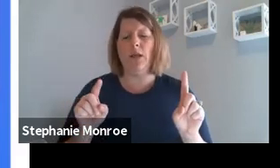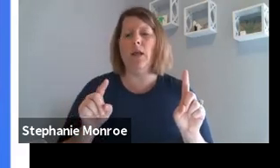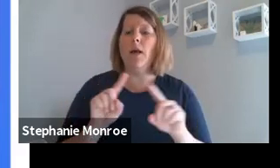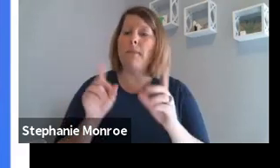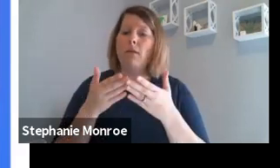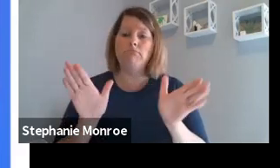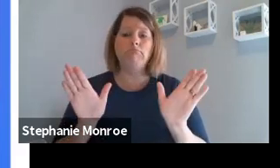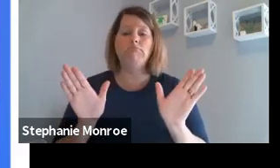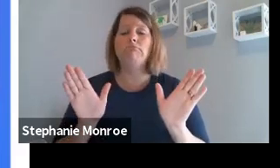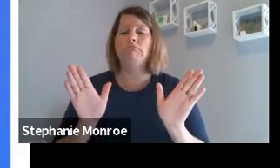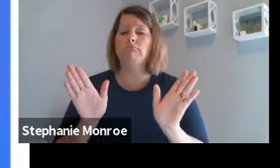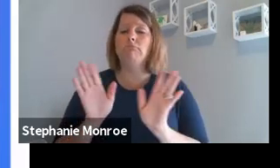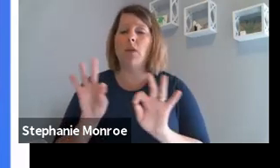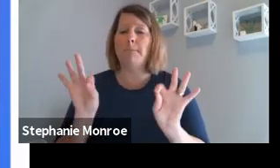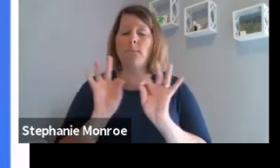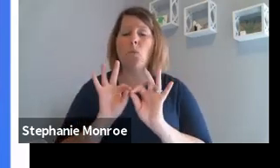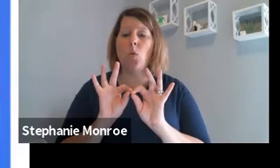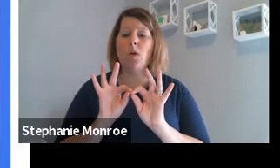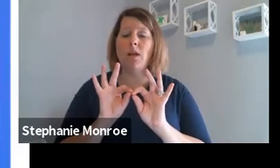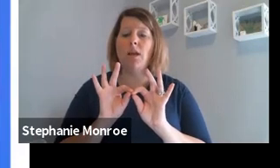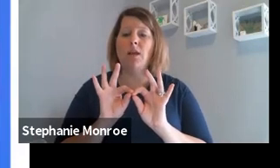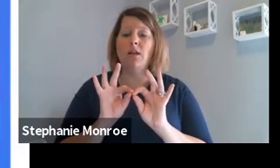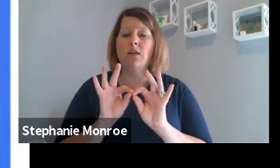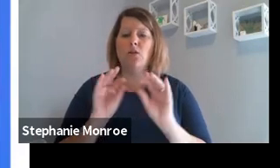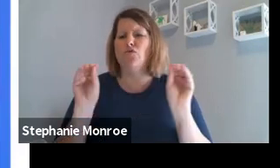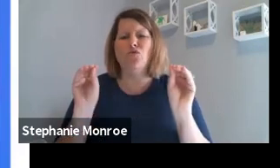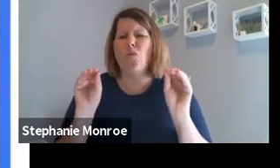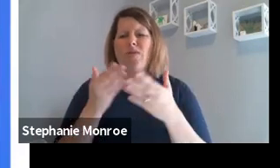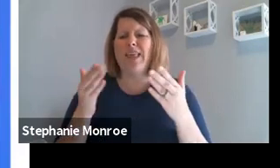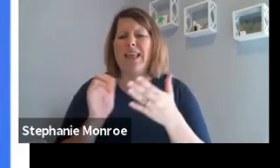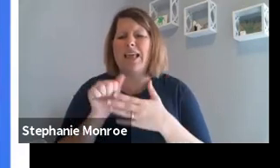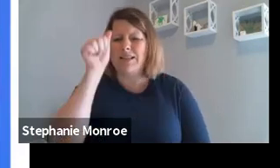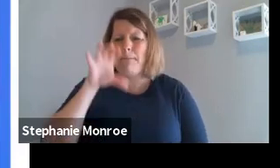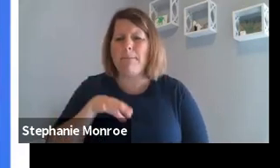the important thing is that there no is not such a thing as male privilege, and that all relationships